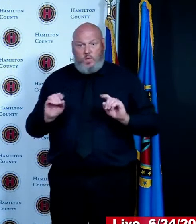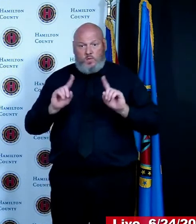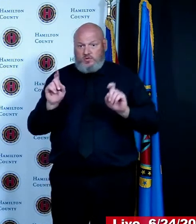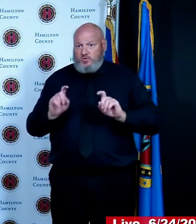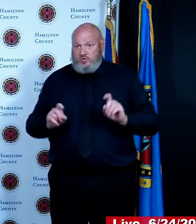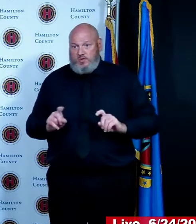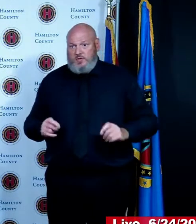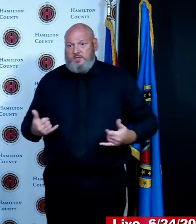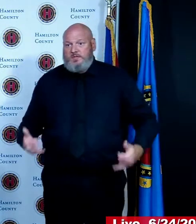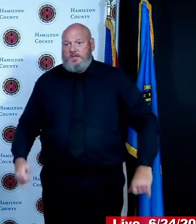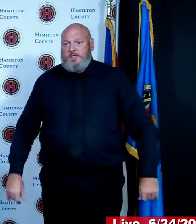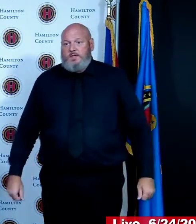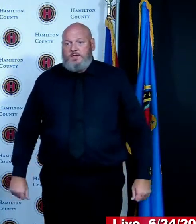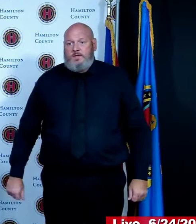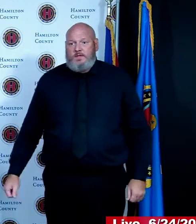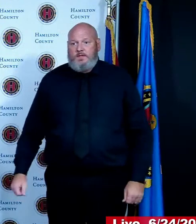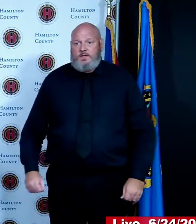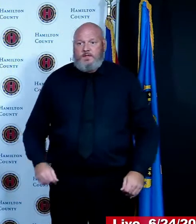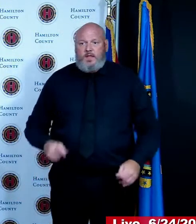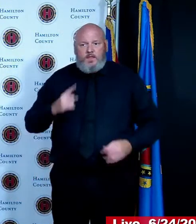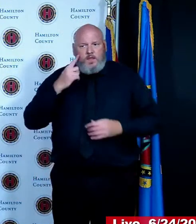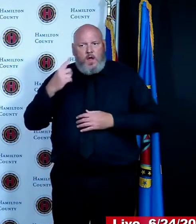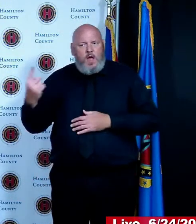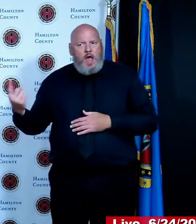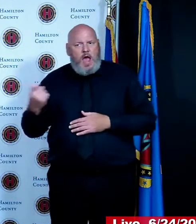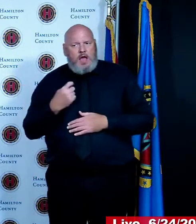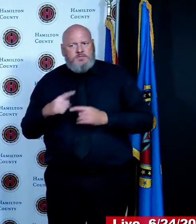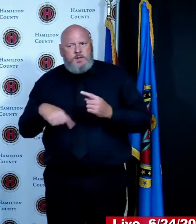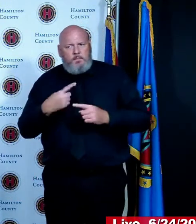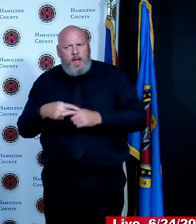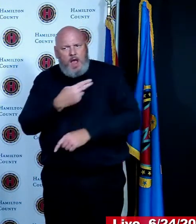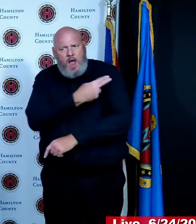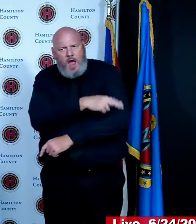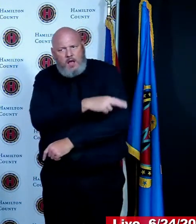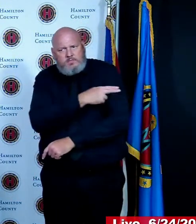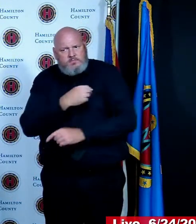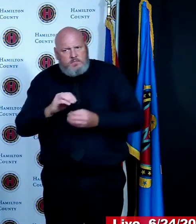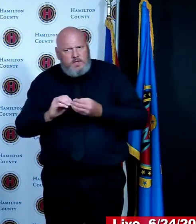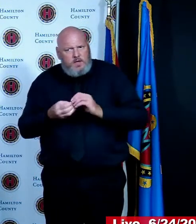about the hospitalization there are do you have like hospitalization numbers